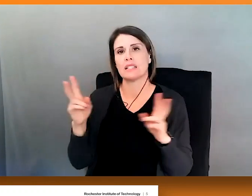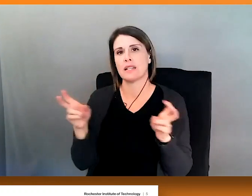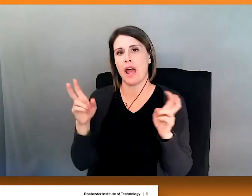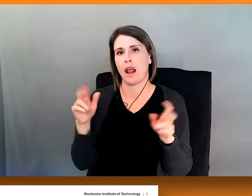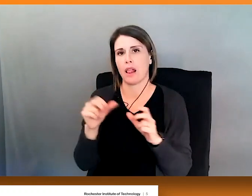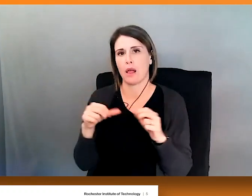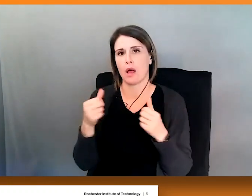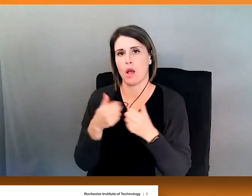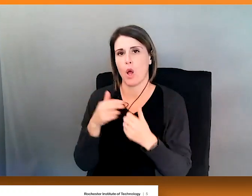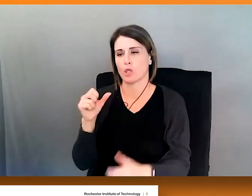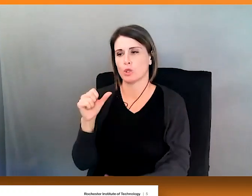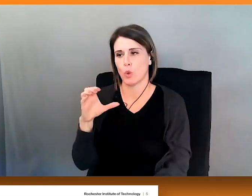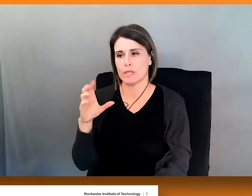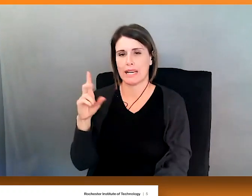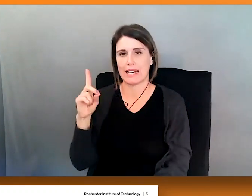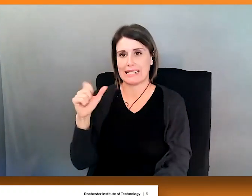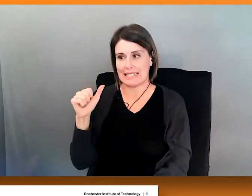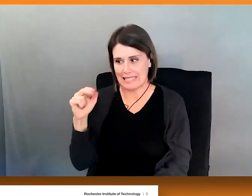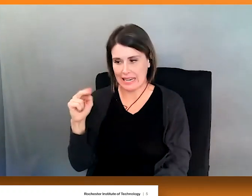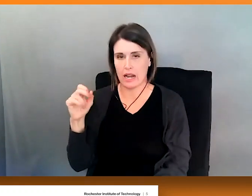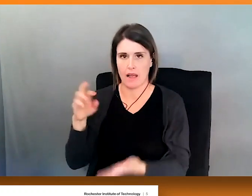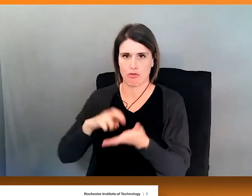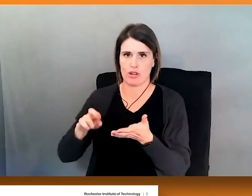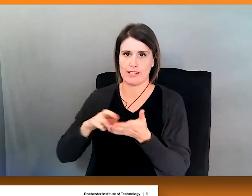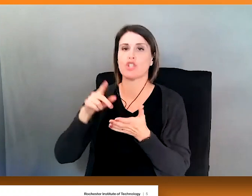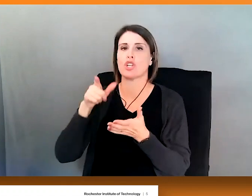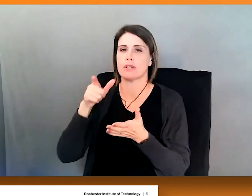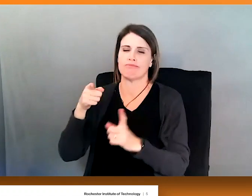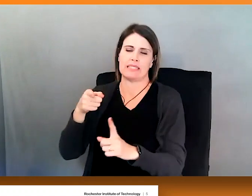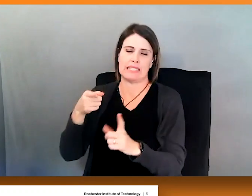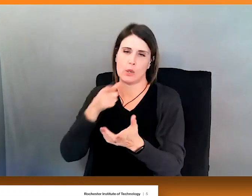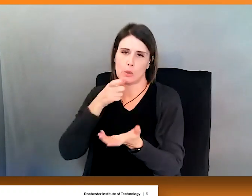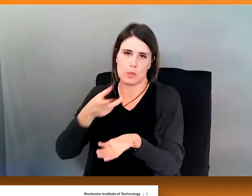so that position does sign all of our PRFs.